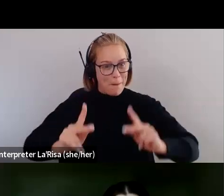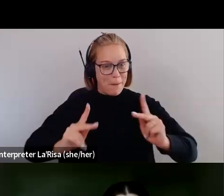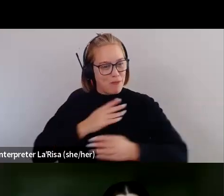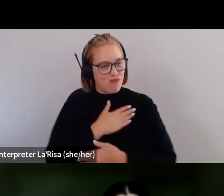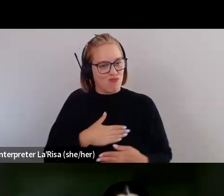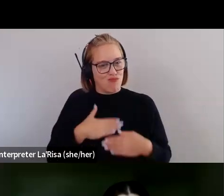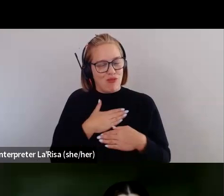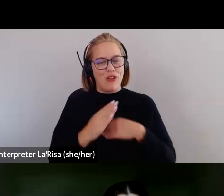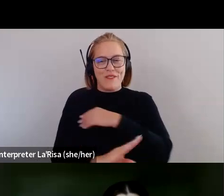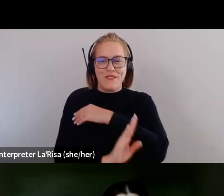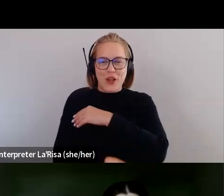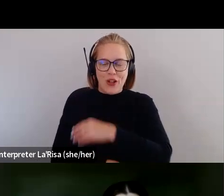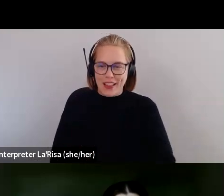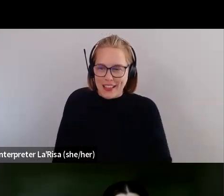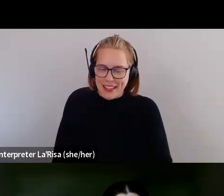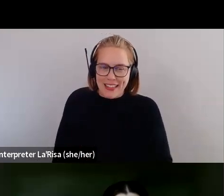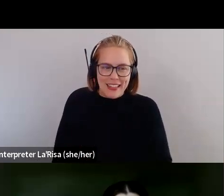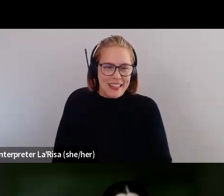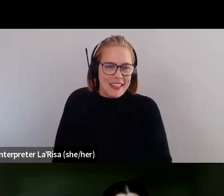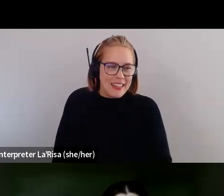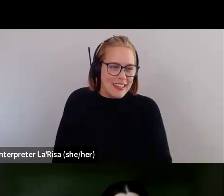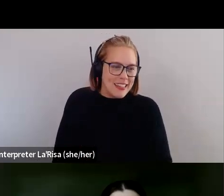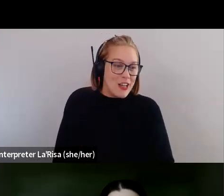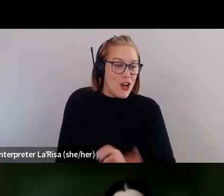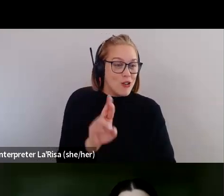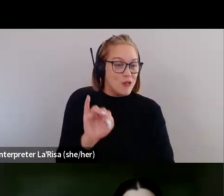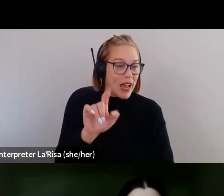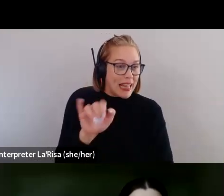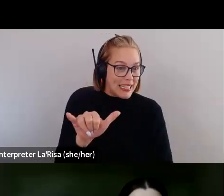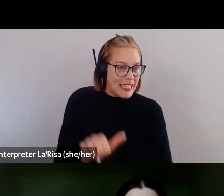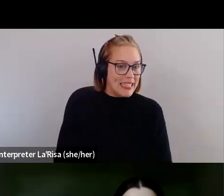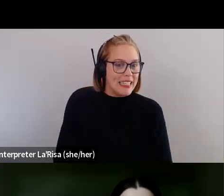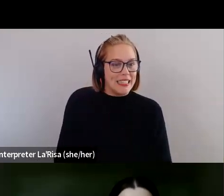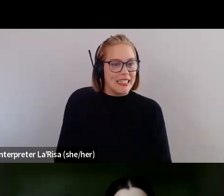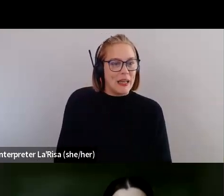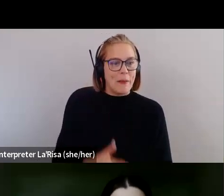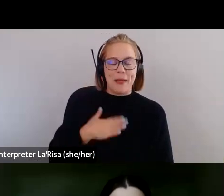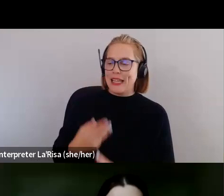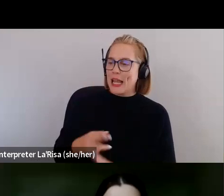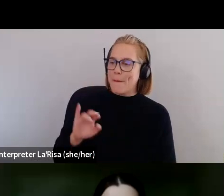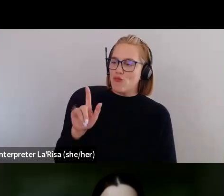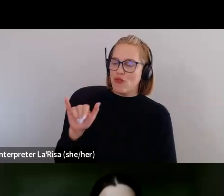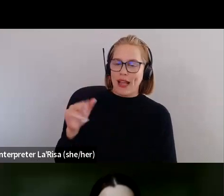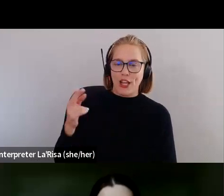For my pronouns, I think it's he/him. I'm not really sure. I am from Utah. Thank you, Jeremiah. We have a group of fall in years around